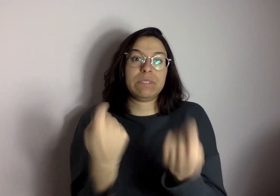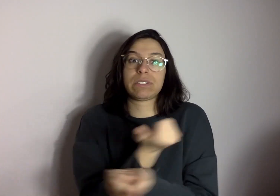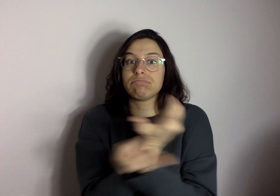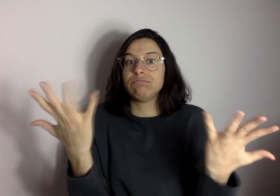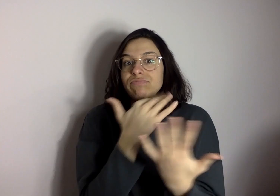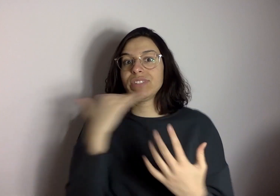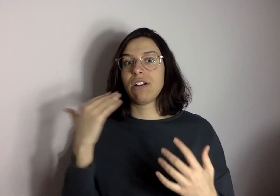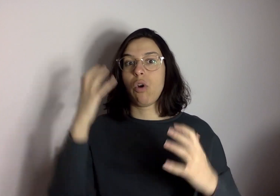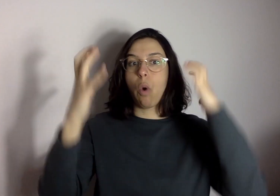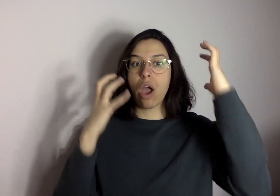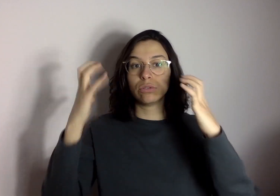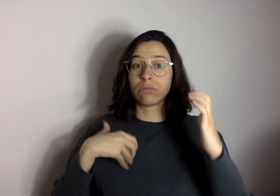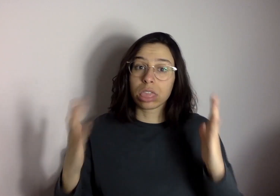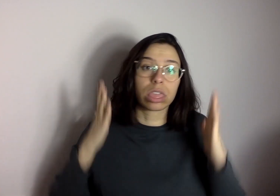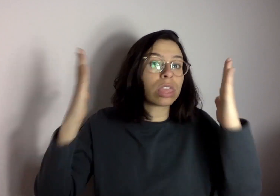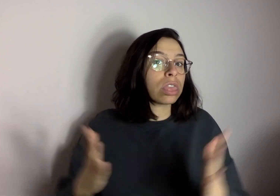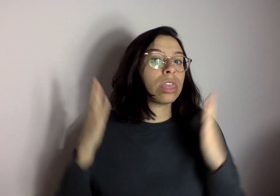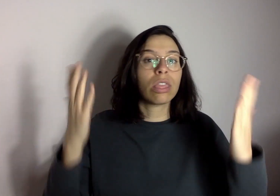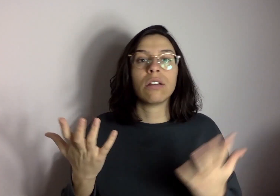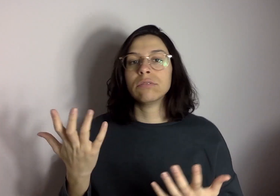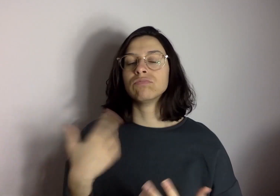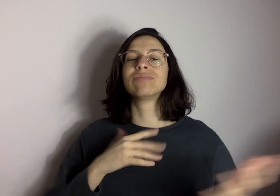And yeah there are so many noises I don´t even know exist.